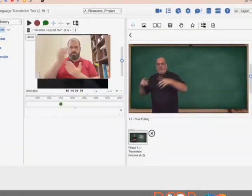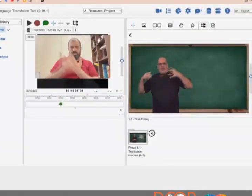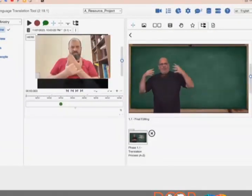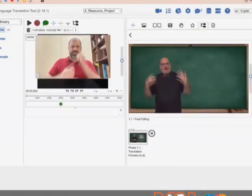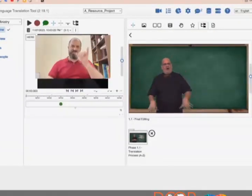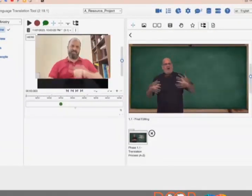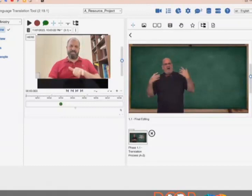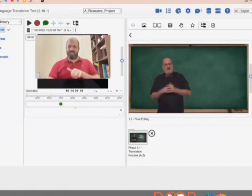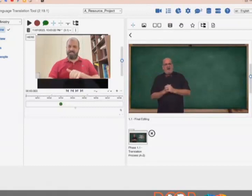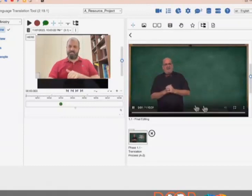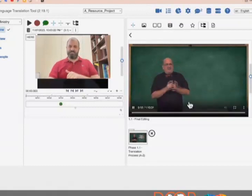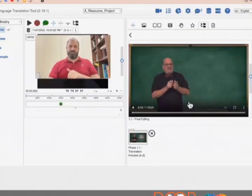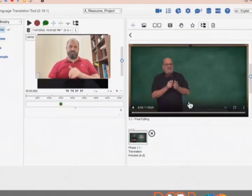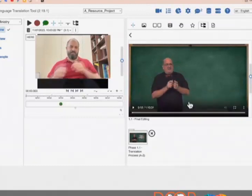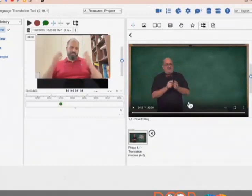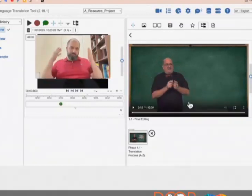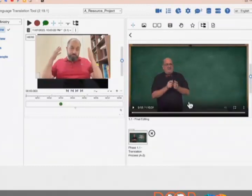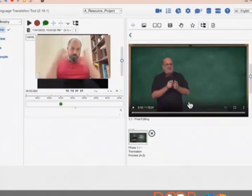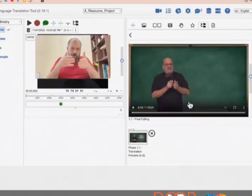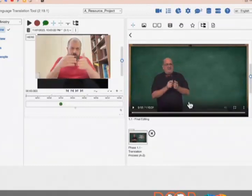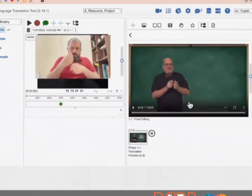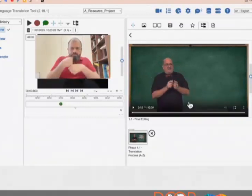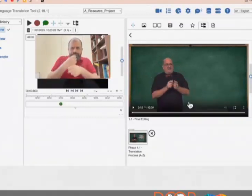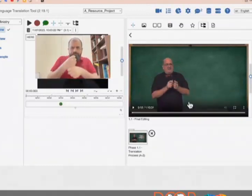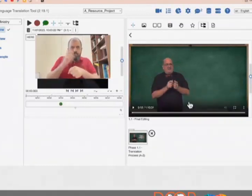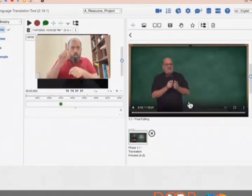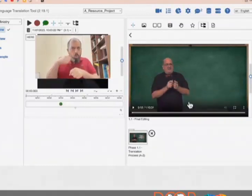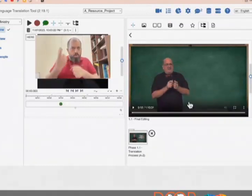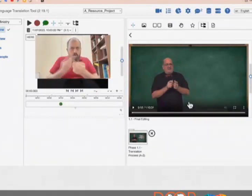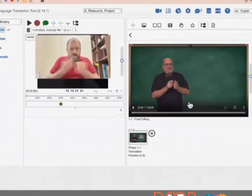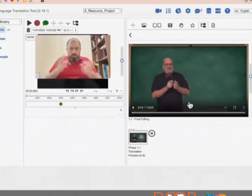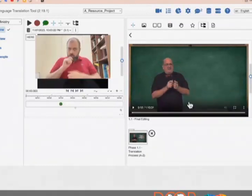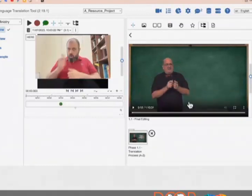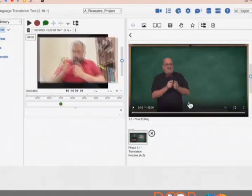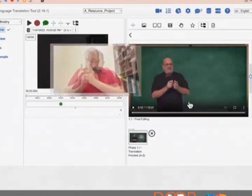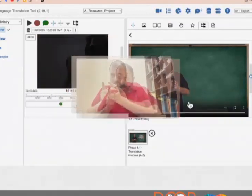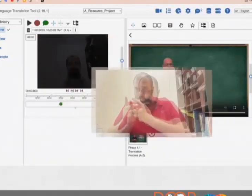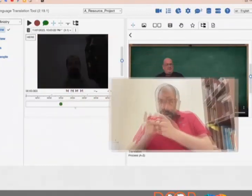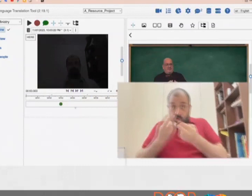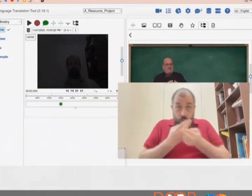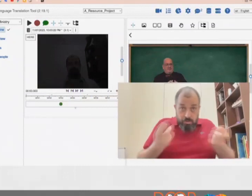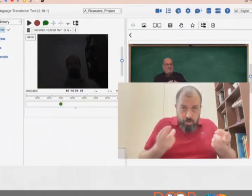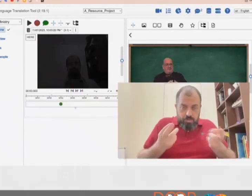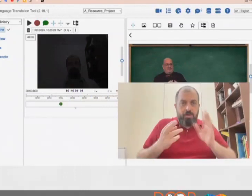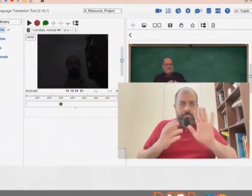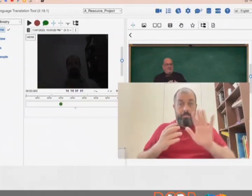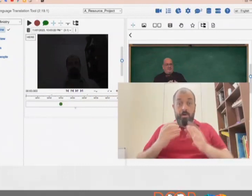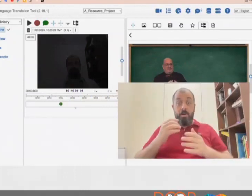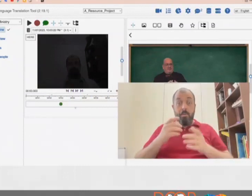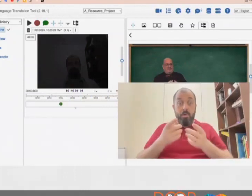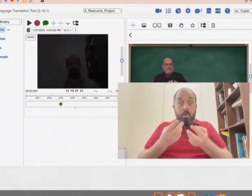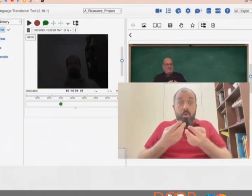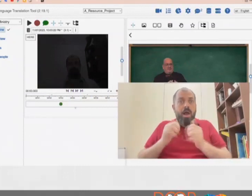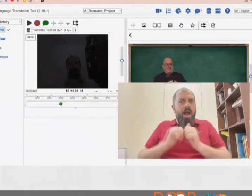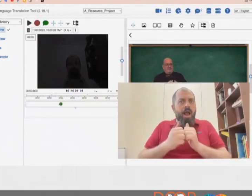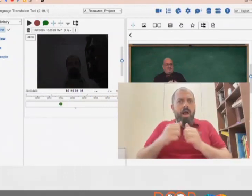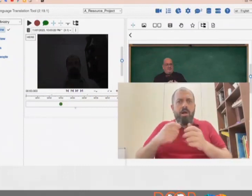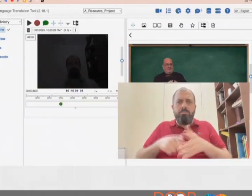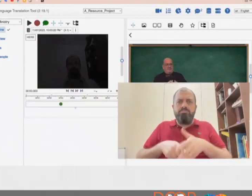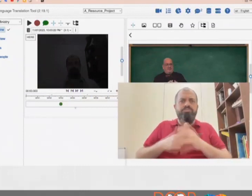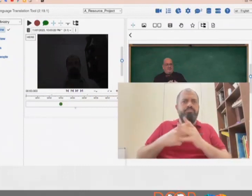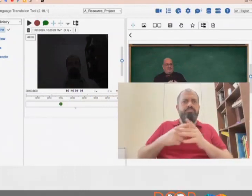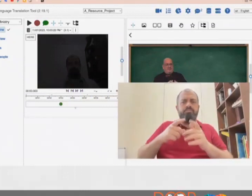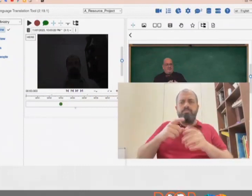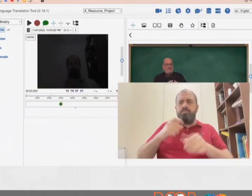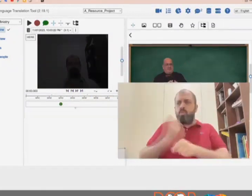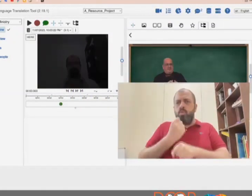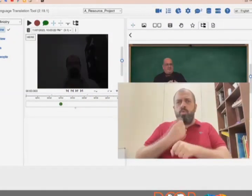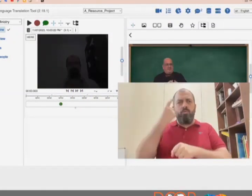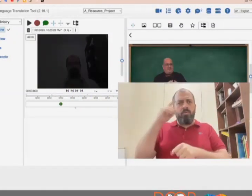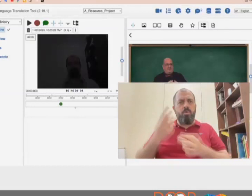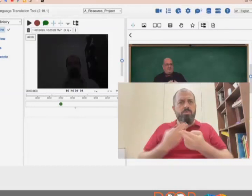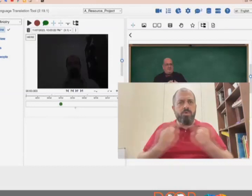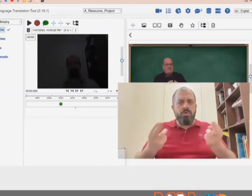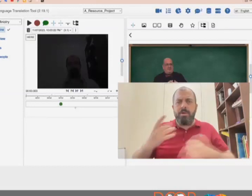So let's say, that you are part of a project or working with a project that is developing translation resources, not translations of the Bible, but resources for translators.